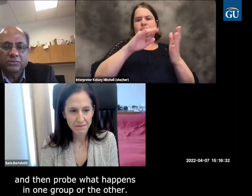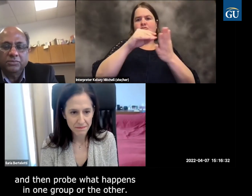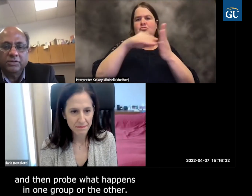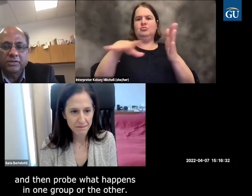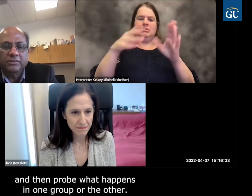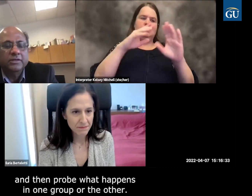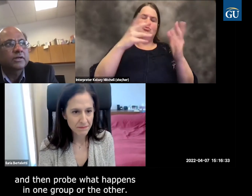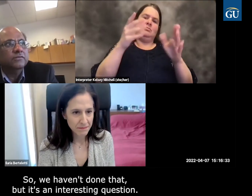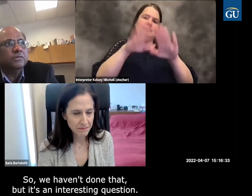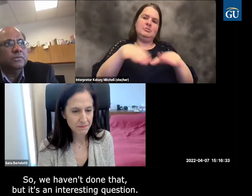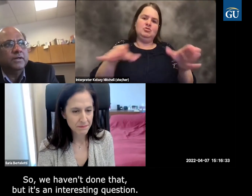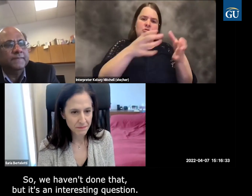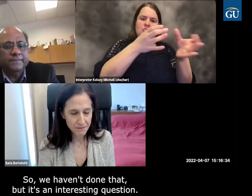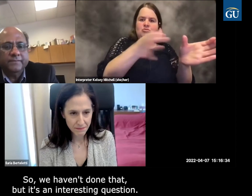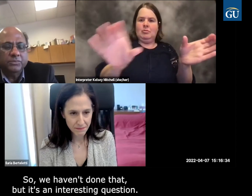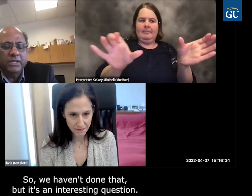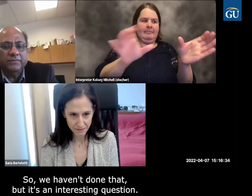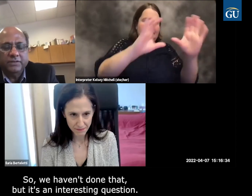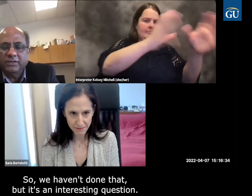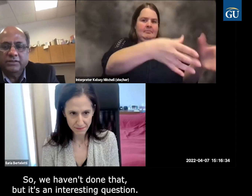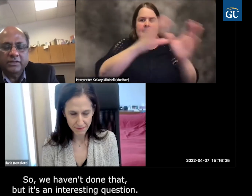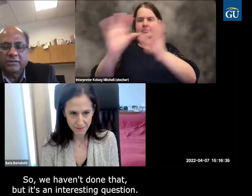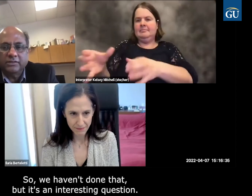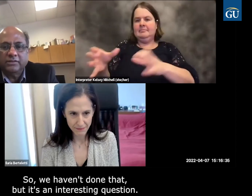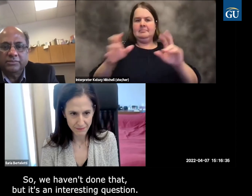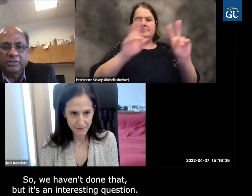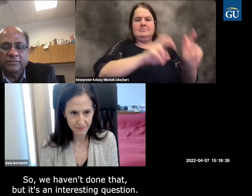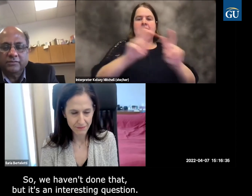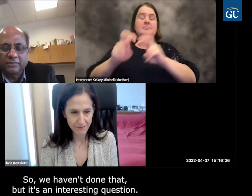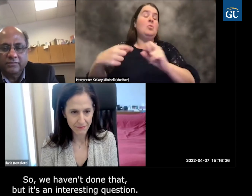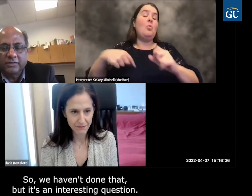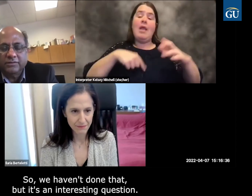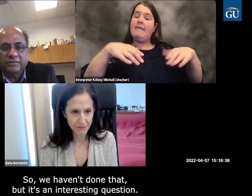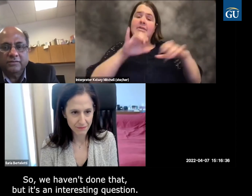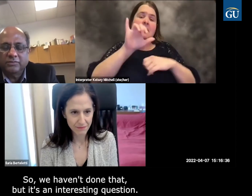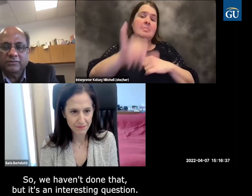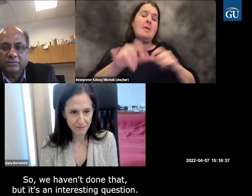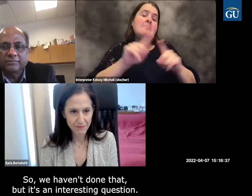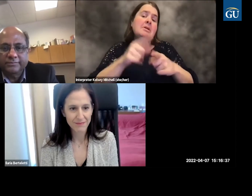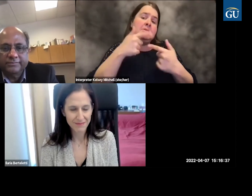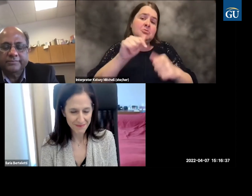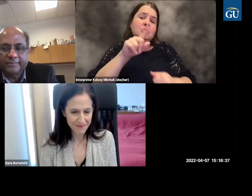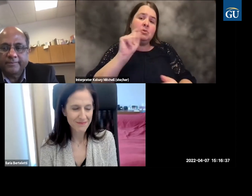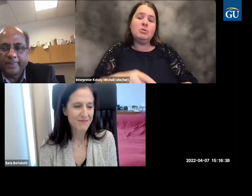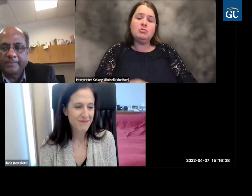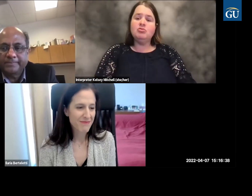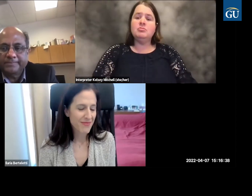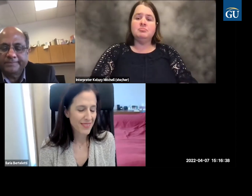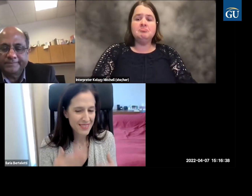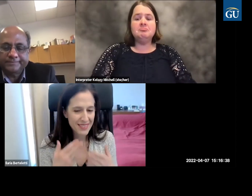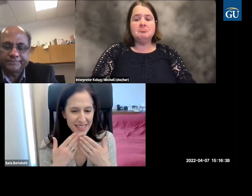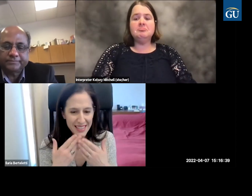or the other so um we haven't done that but it's it's an interesting question